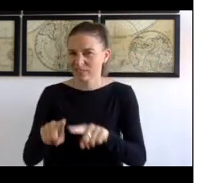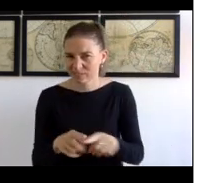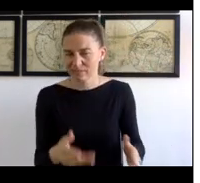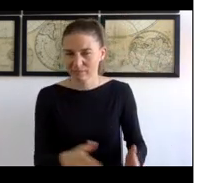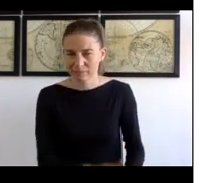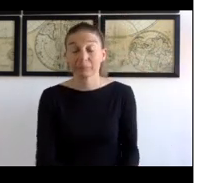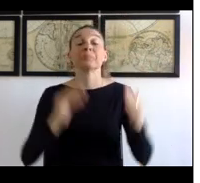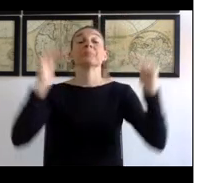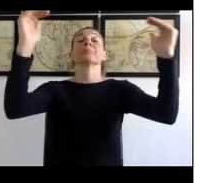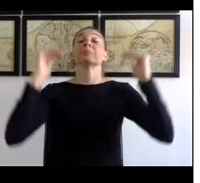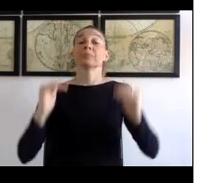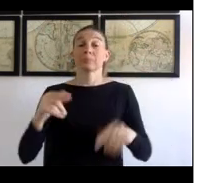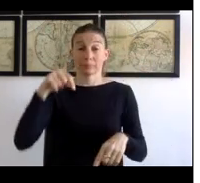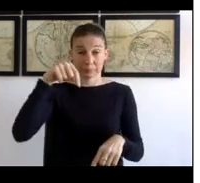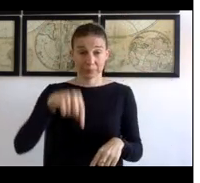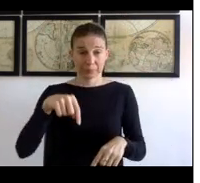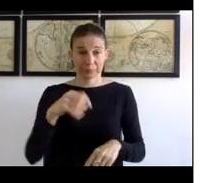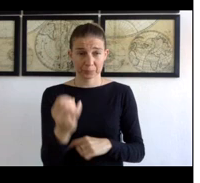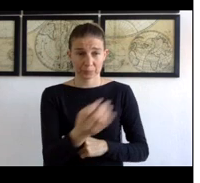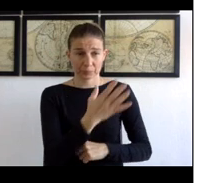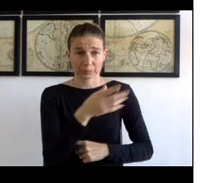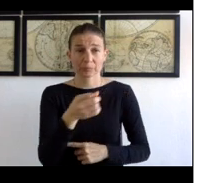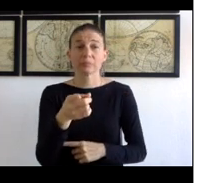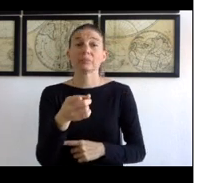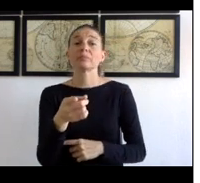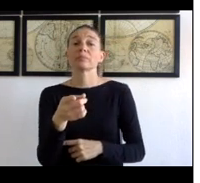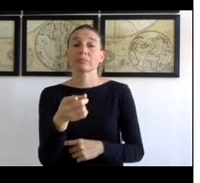situation of persons with disabilities in the labour market.